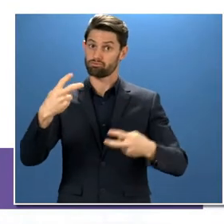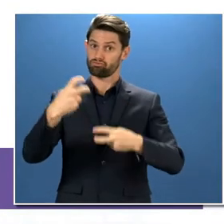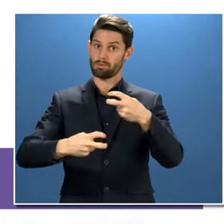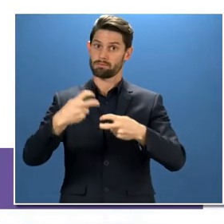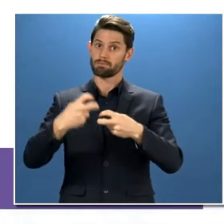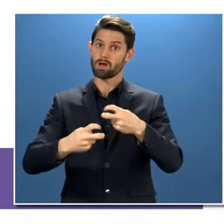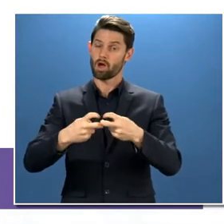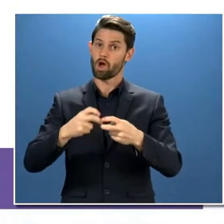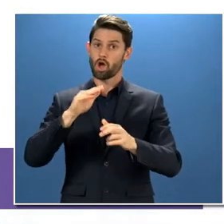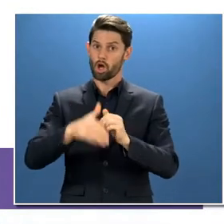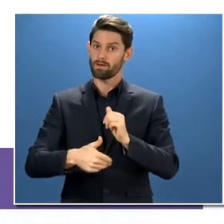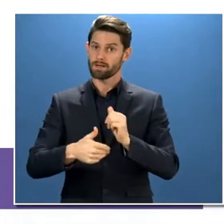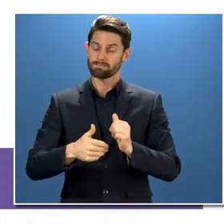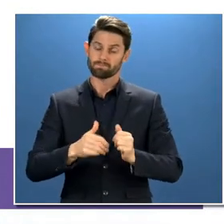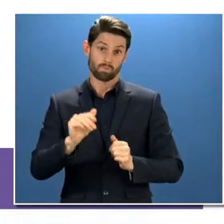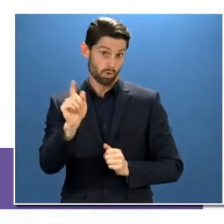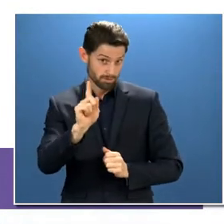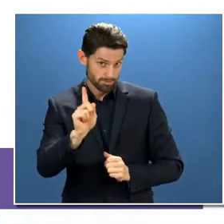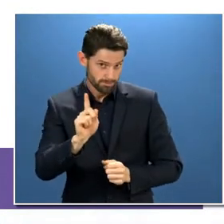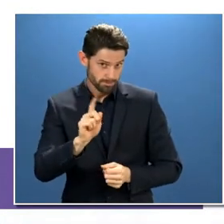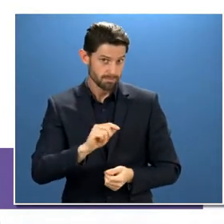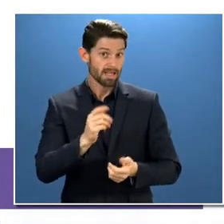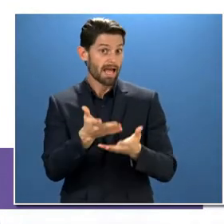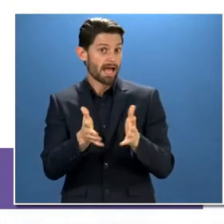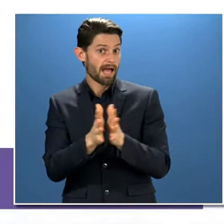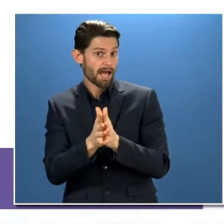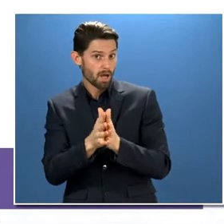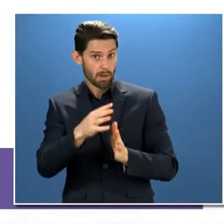viewed in employment to be considered.